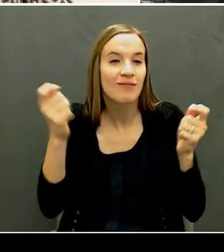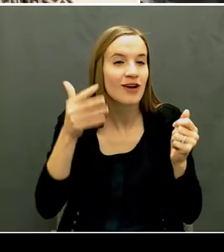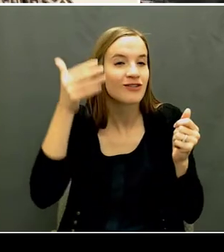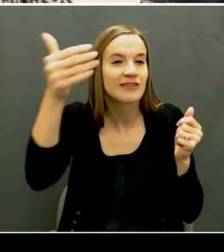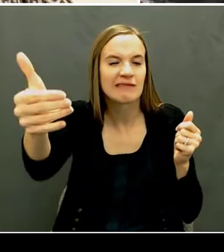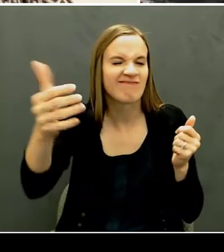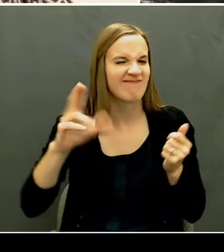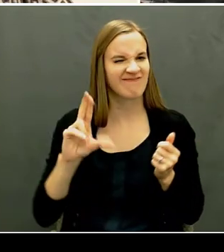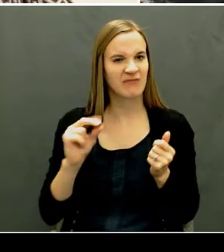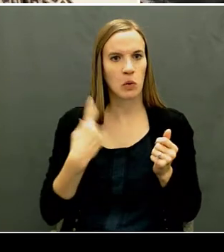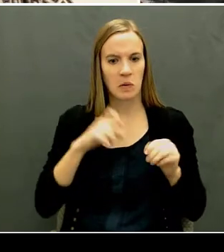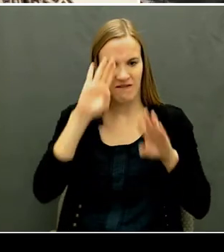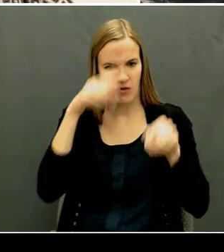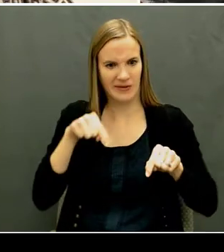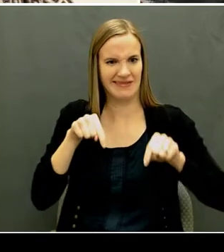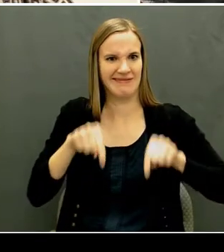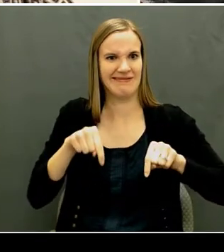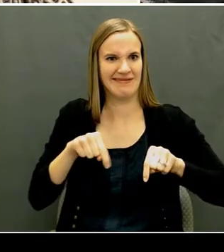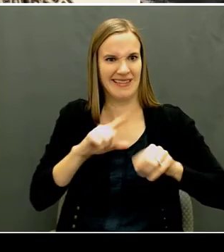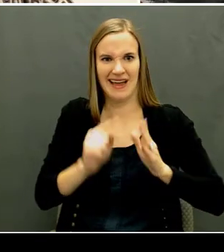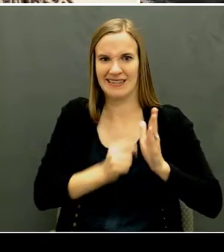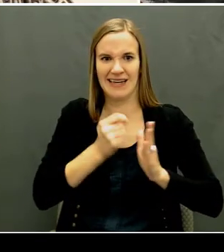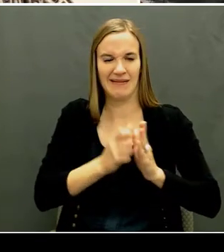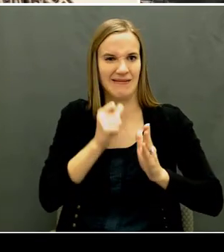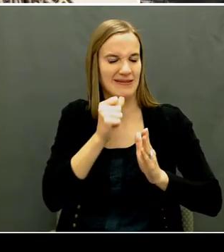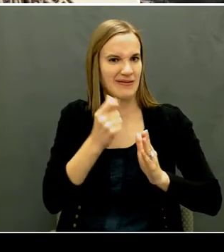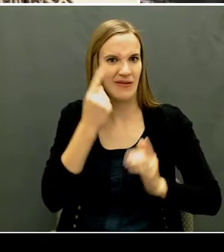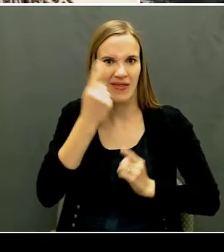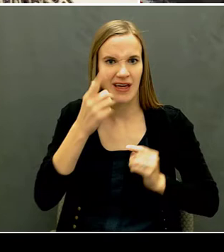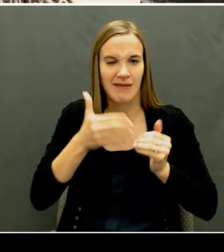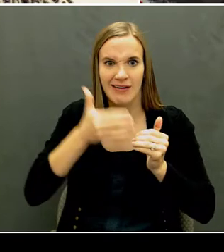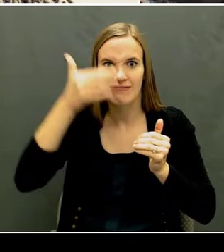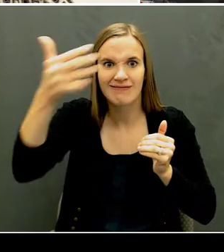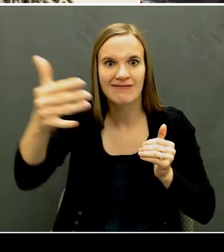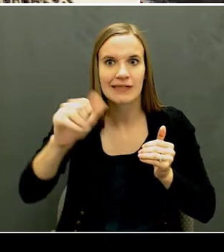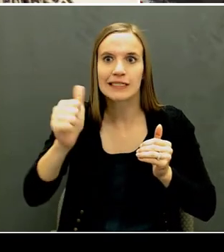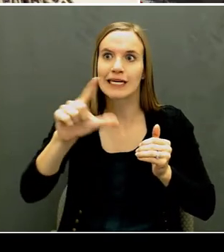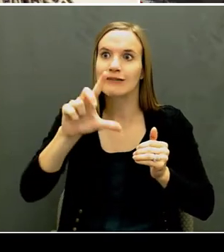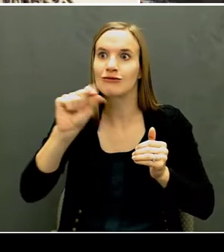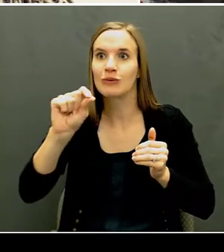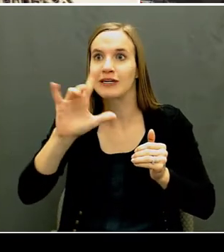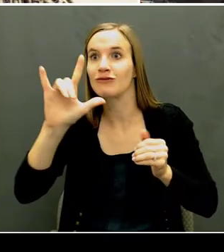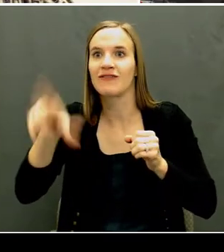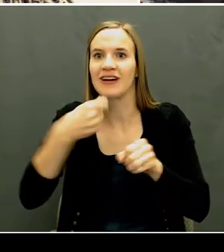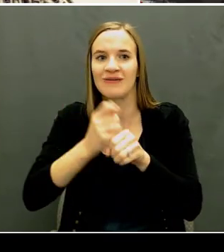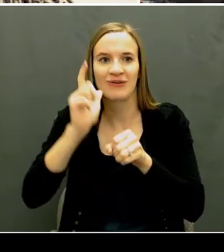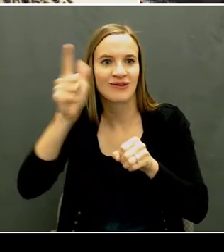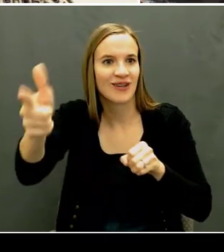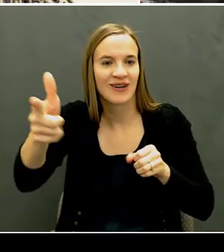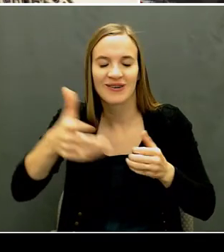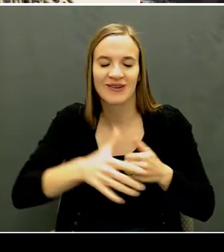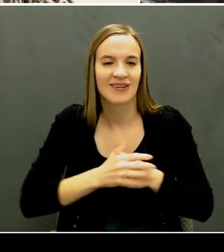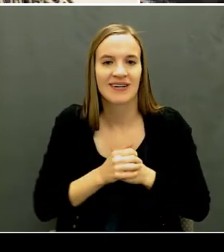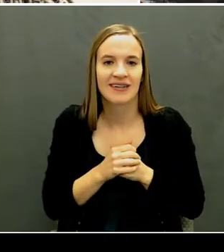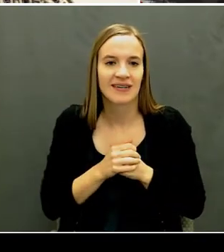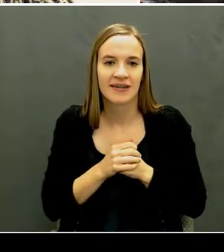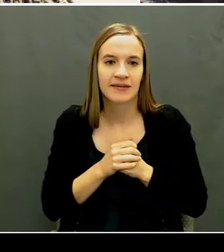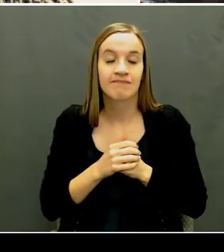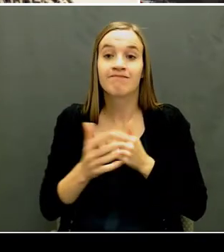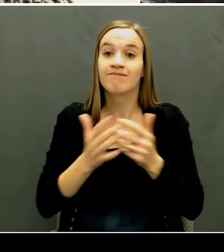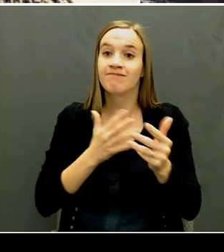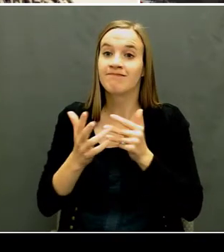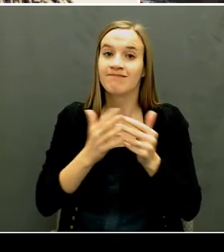10th anniversary was was, you know, 20 years ago. You know, it was year 2000 and anything big